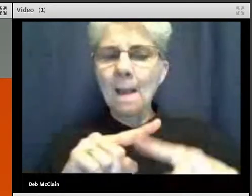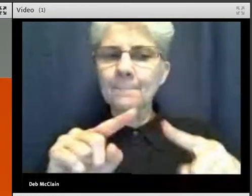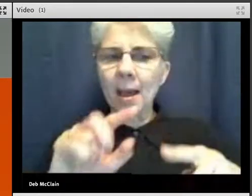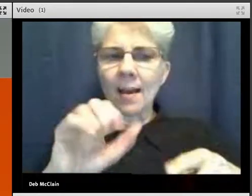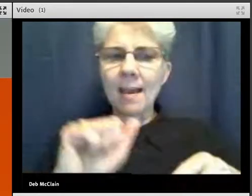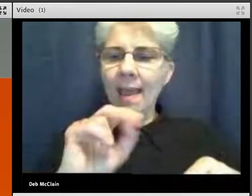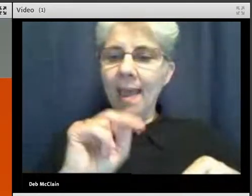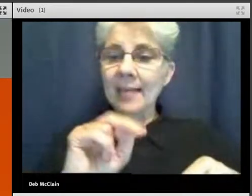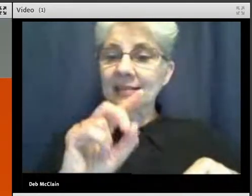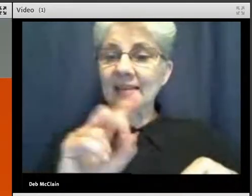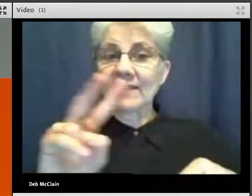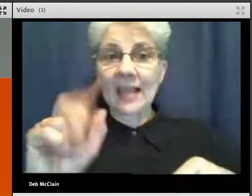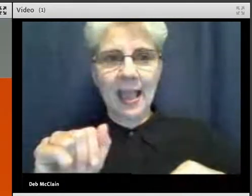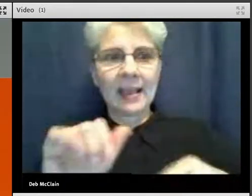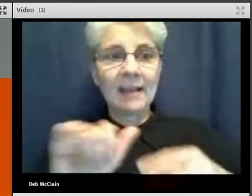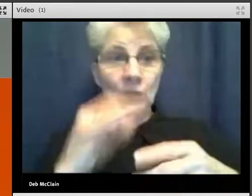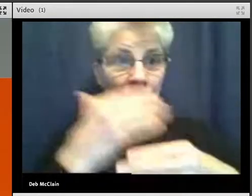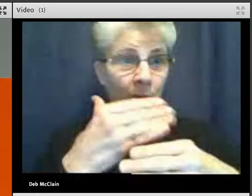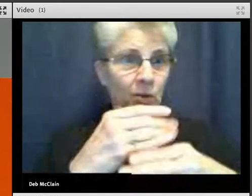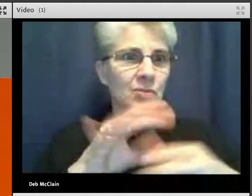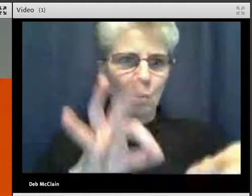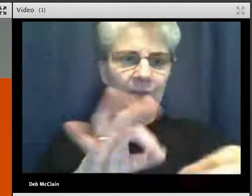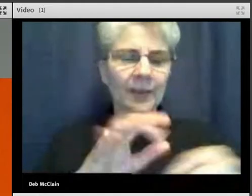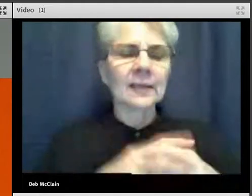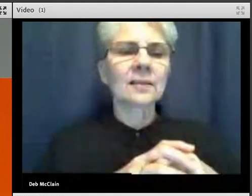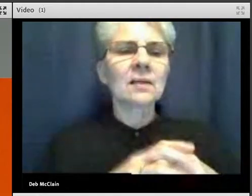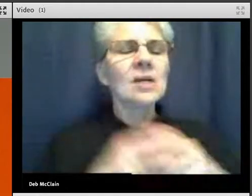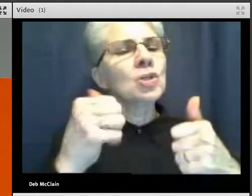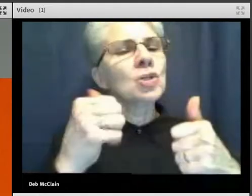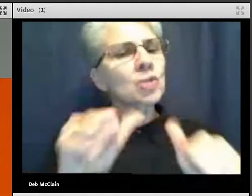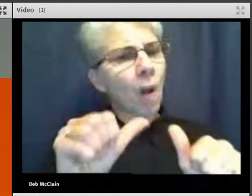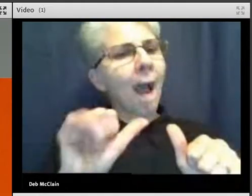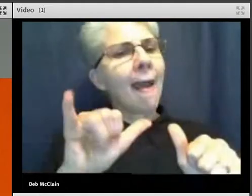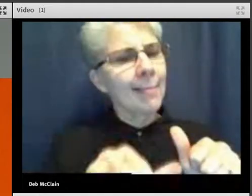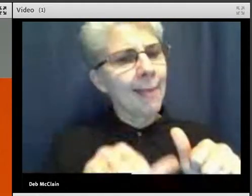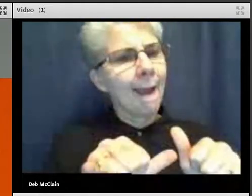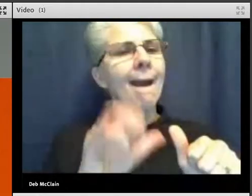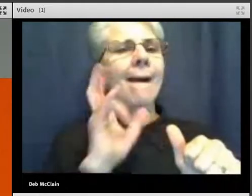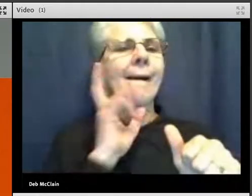so I have to use a Web-based one. But NVDA, if you have Windows is the way to go.